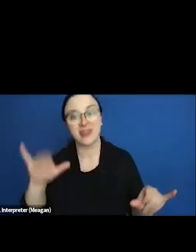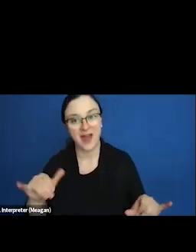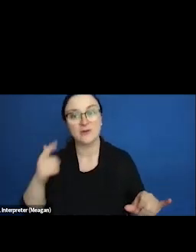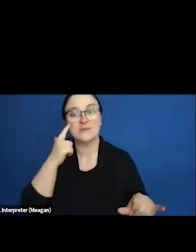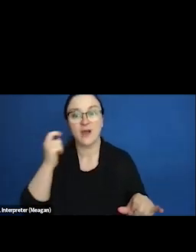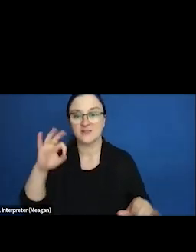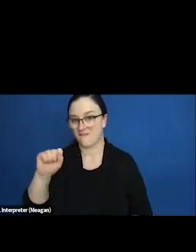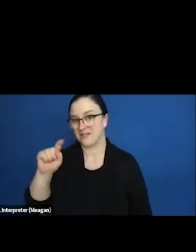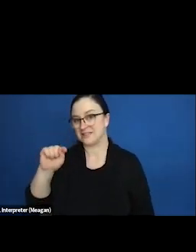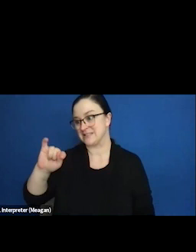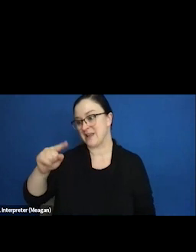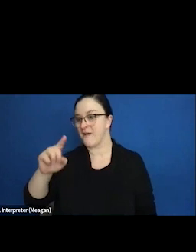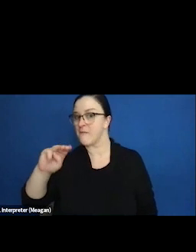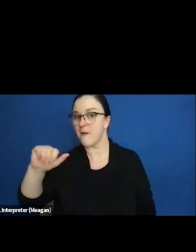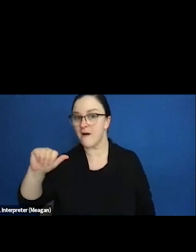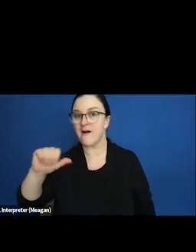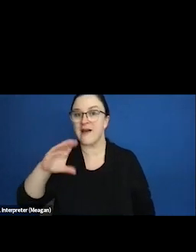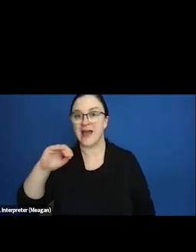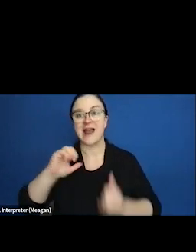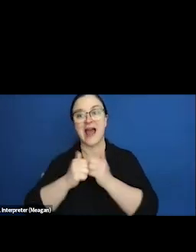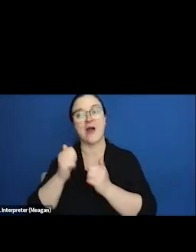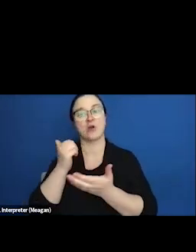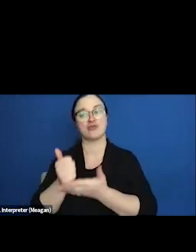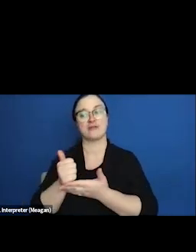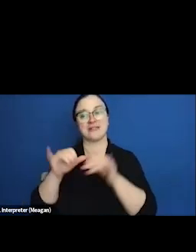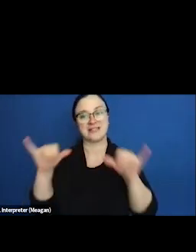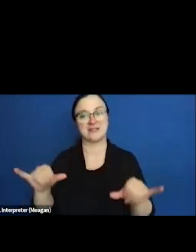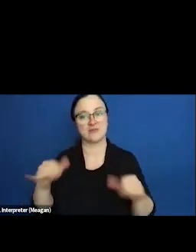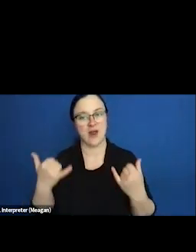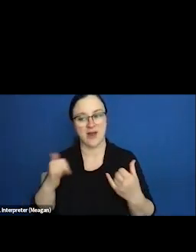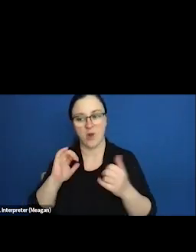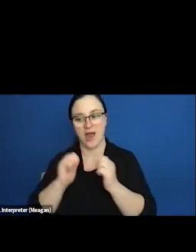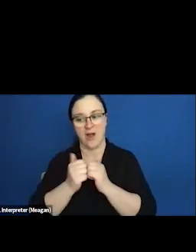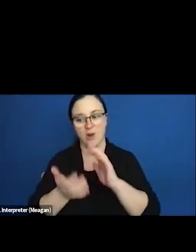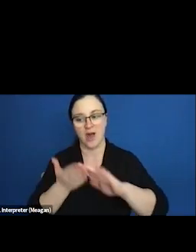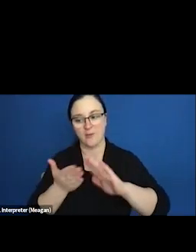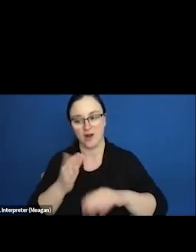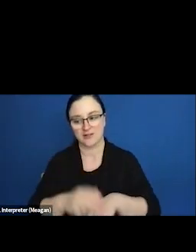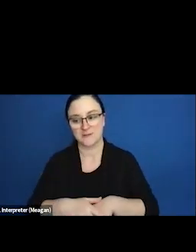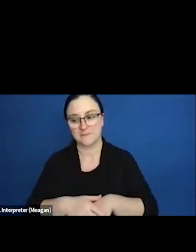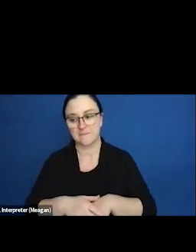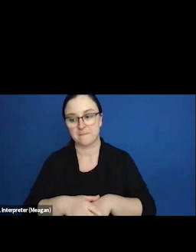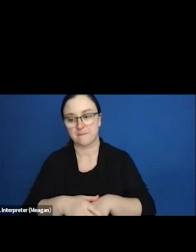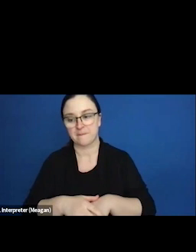and how our treatment system currently operates. So I don't feel like we can talk about foundational core values